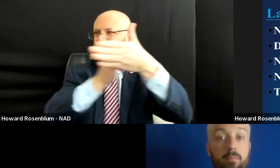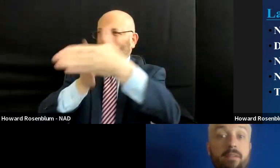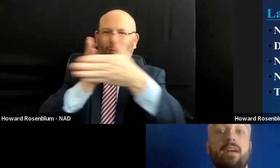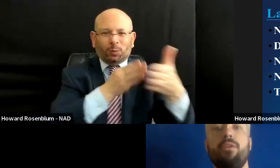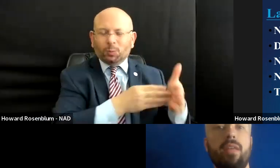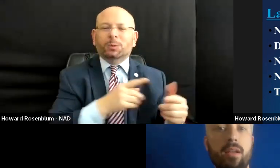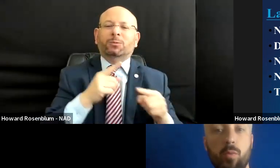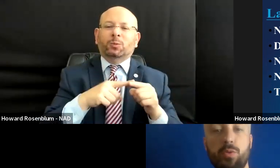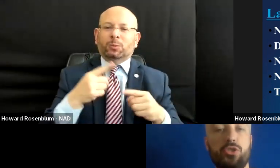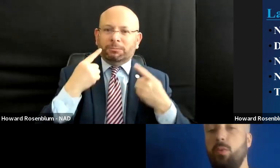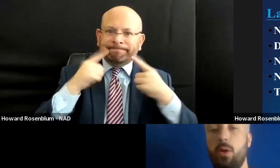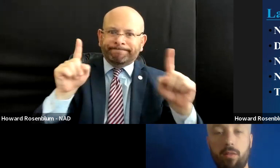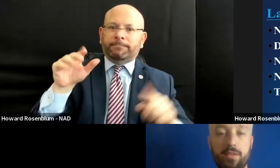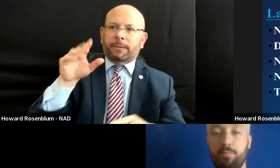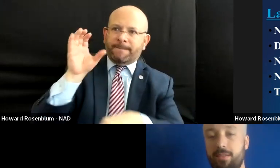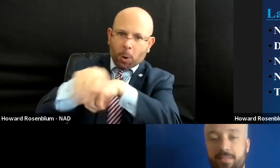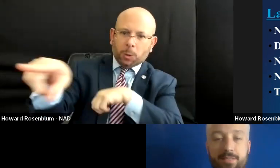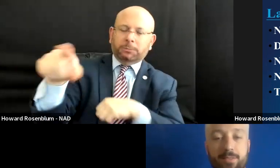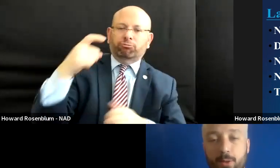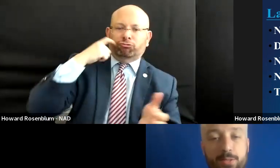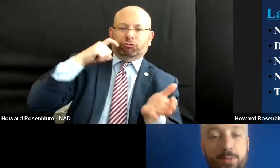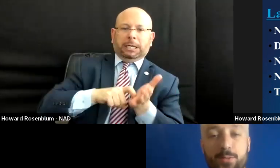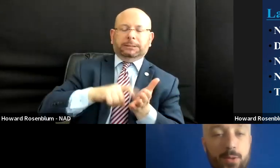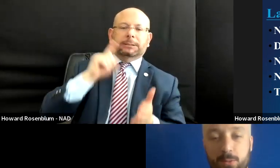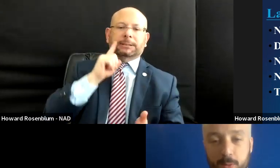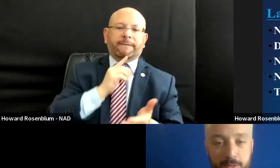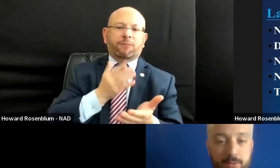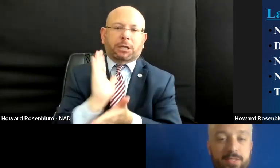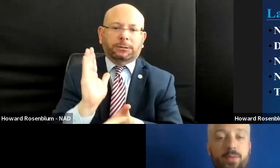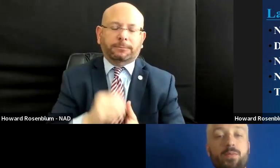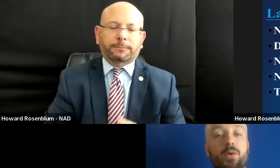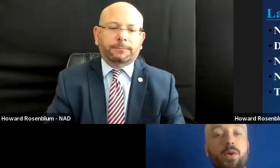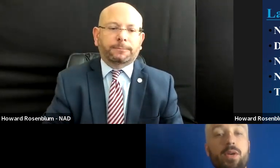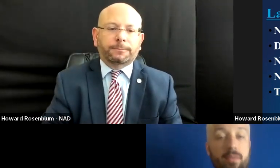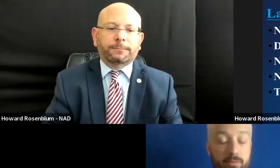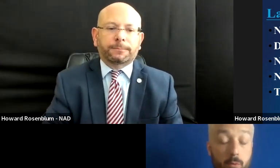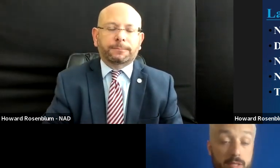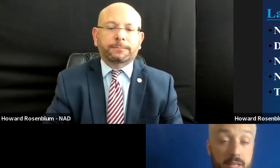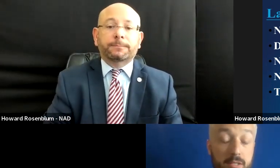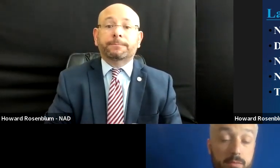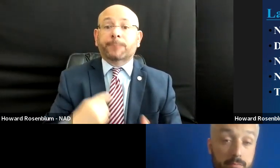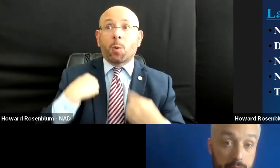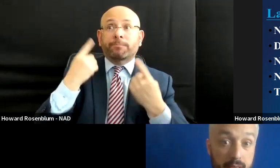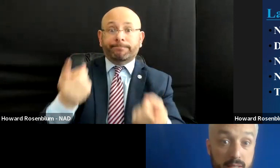not adhering to them. So that's why we had done my favor